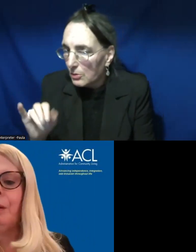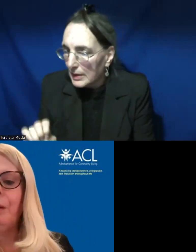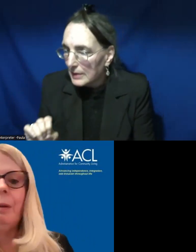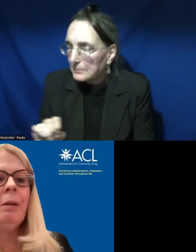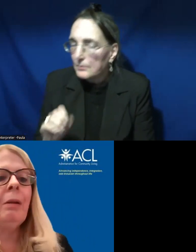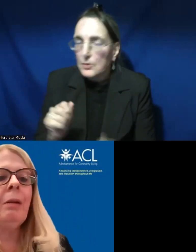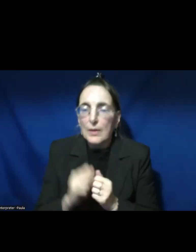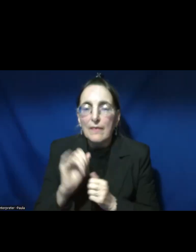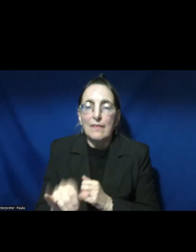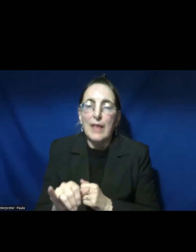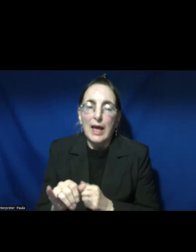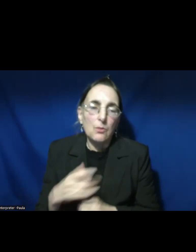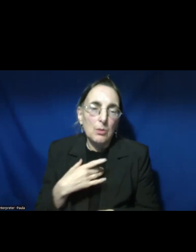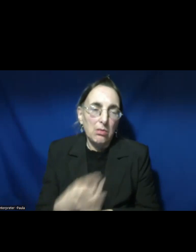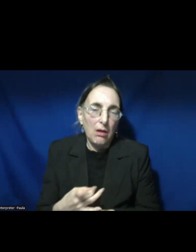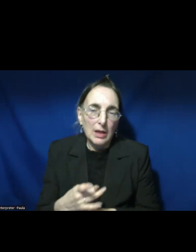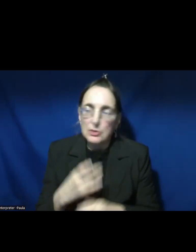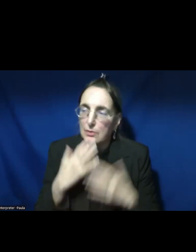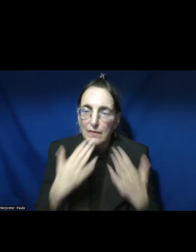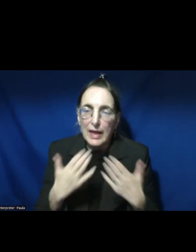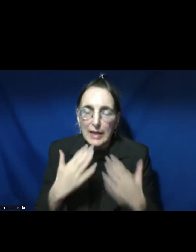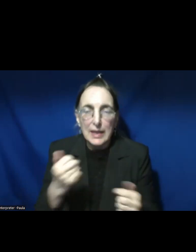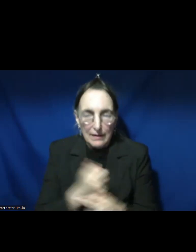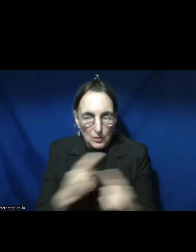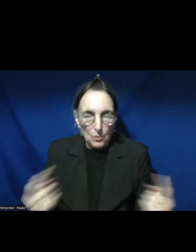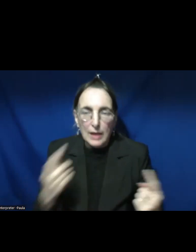we would like to thank everyone for your interest and